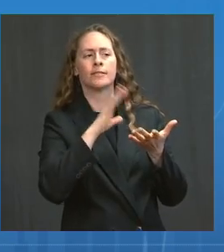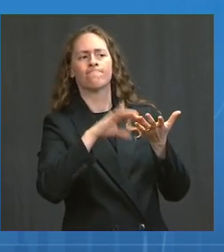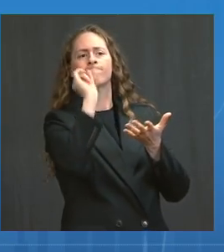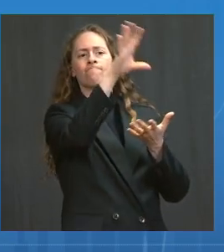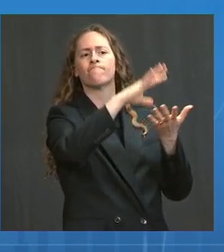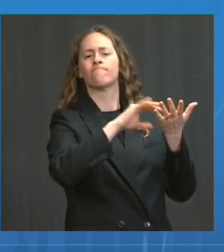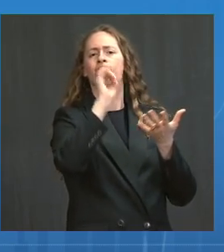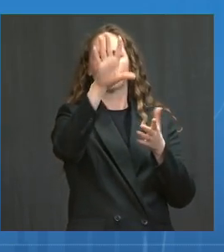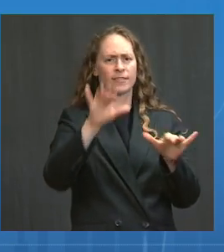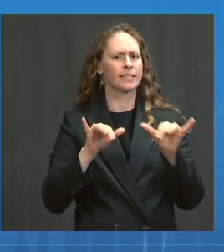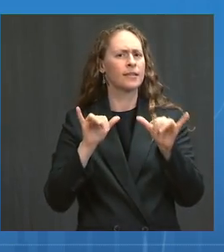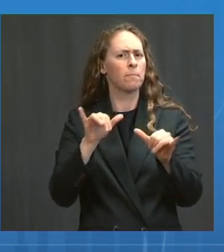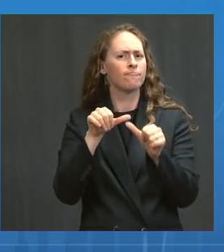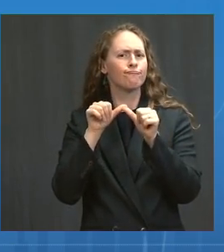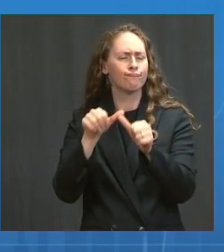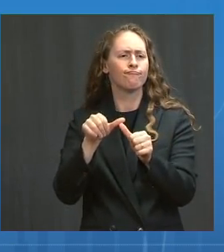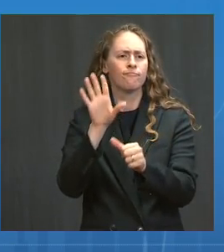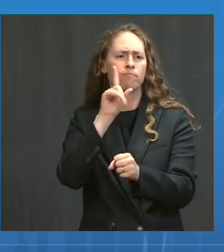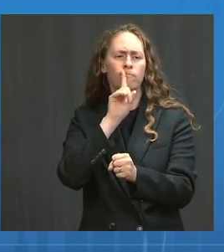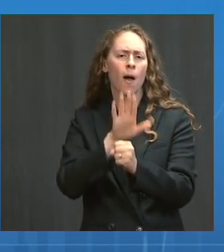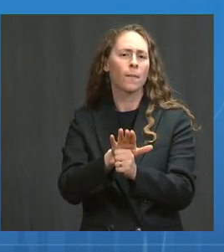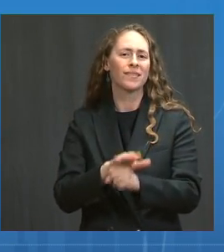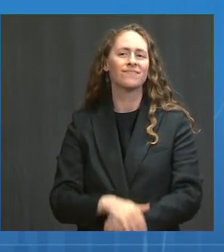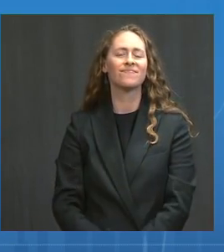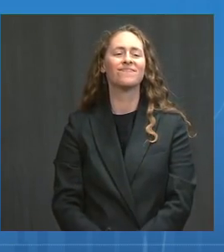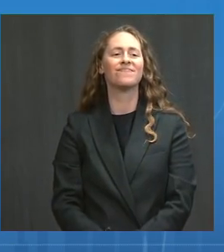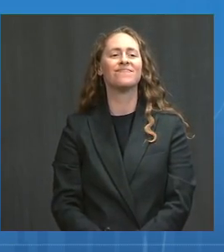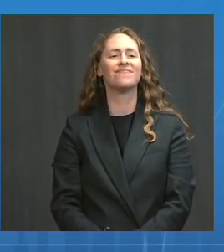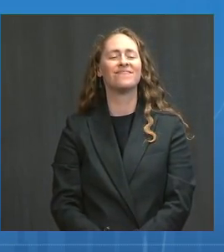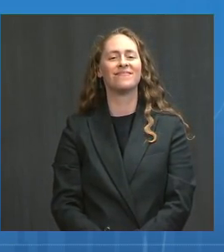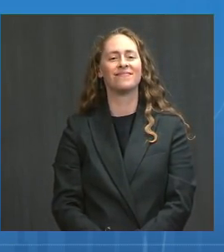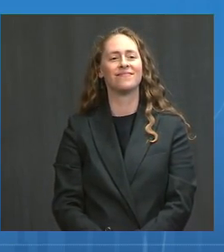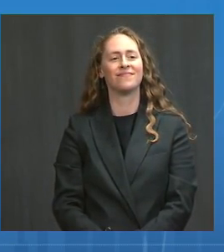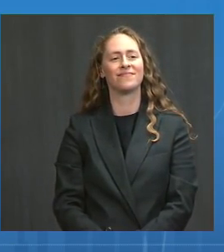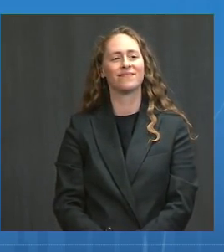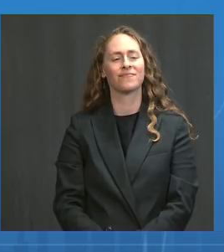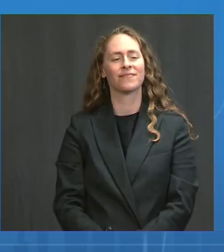Through historic announcements and actions, we are delivering on the President's commitment.